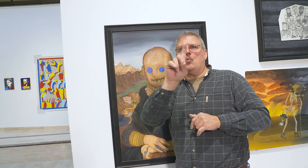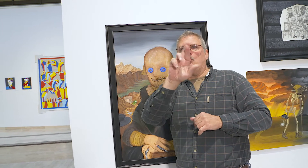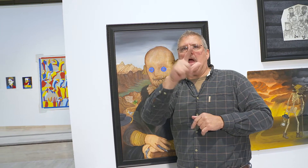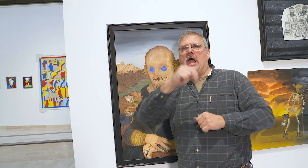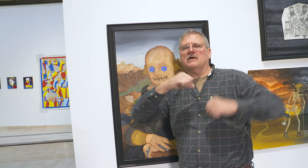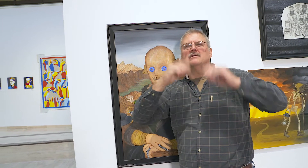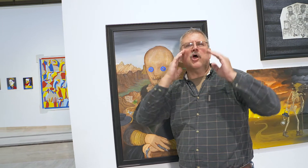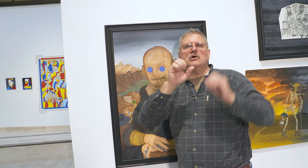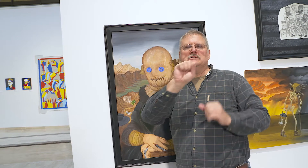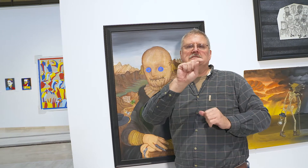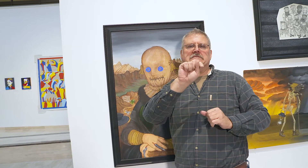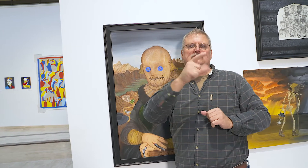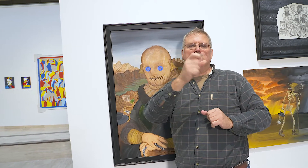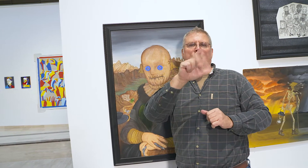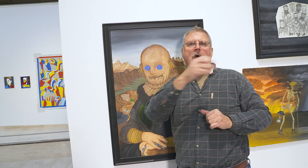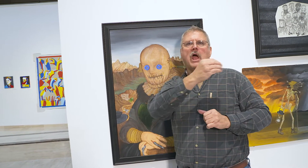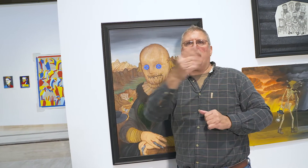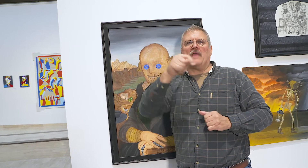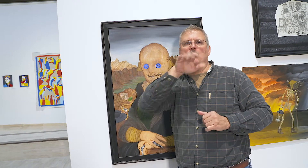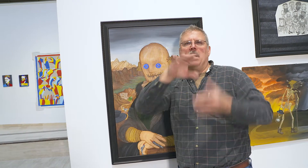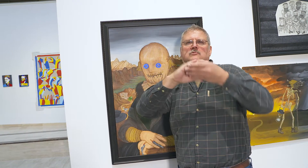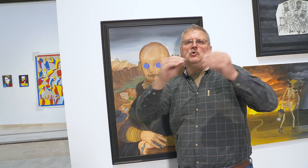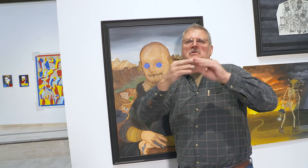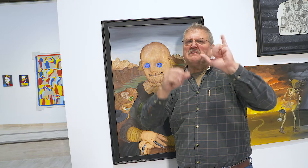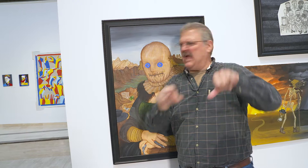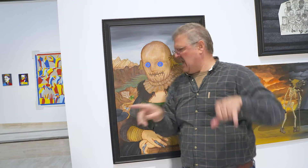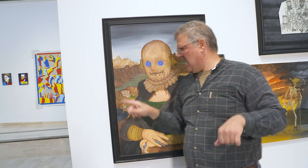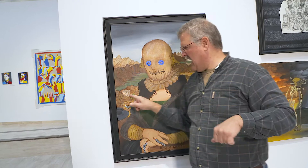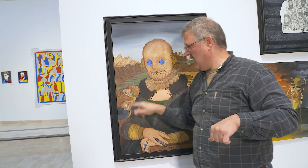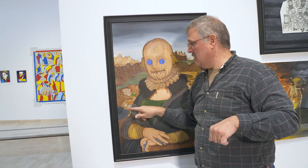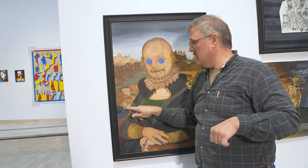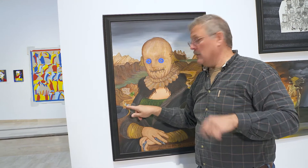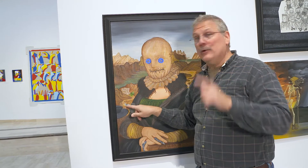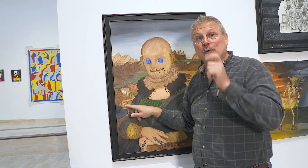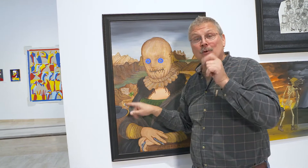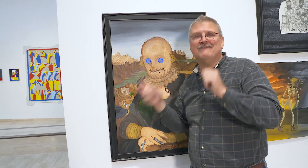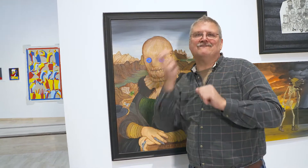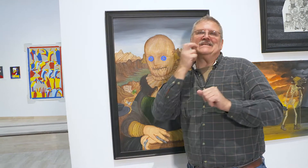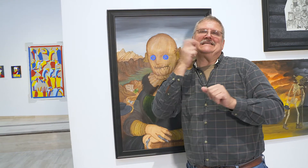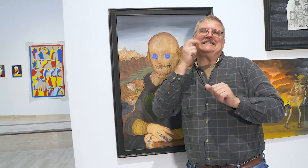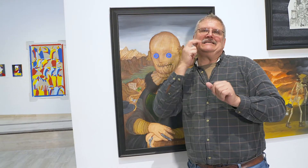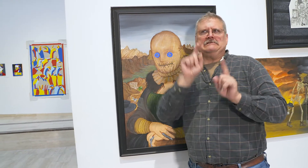Here, the dragon represents A.G Bell. It's from the story of St. Germain and the dragon.